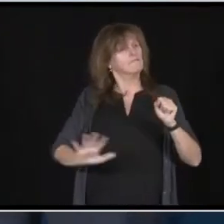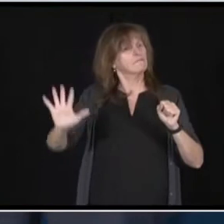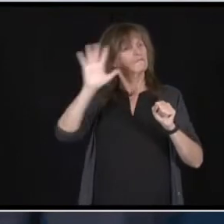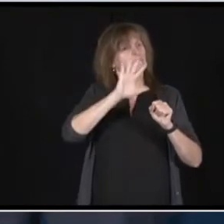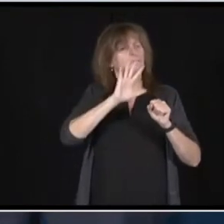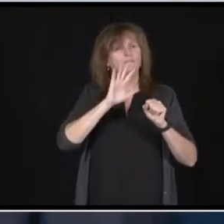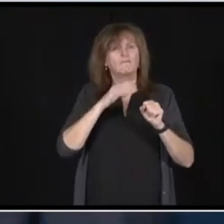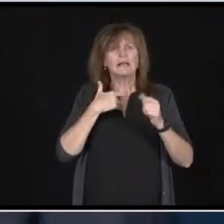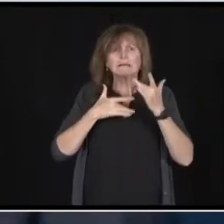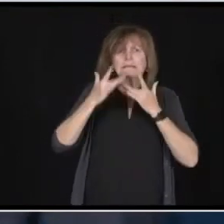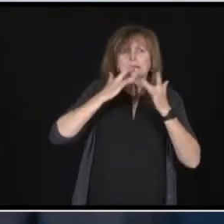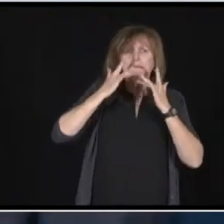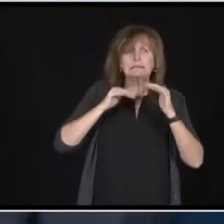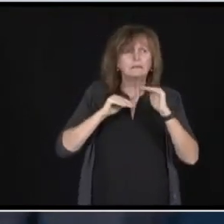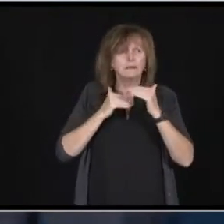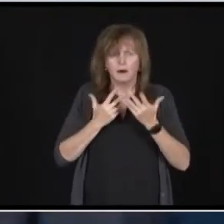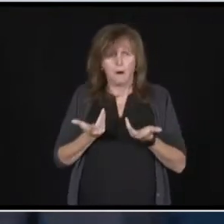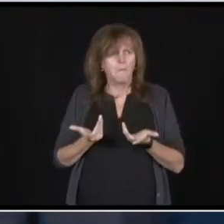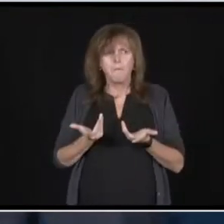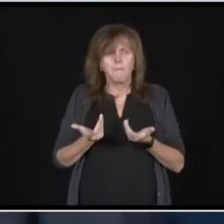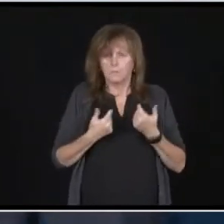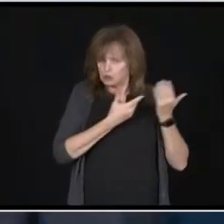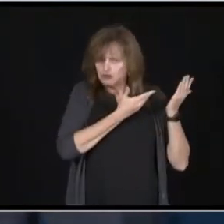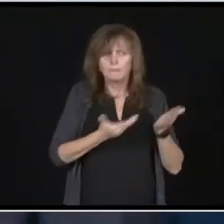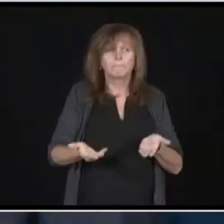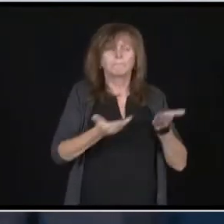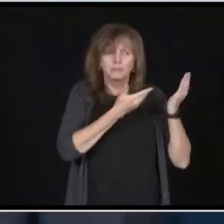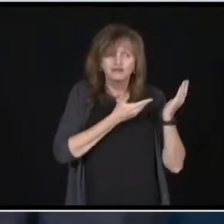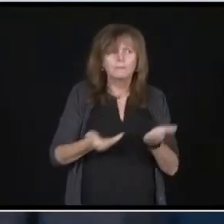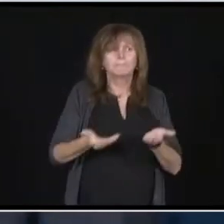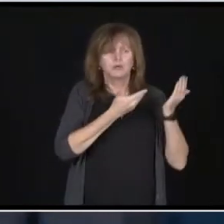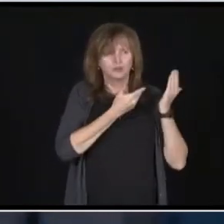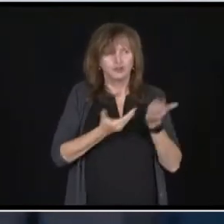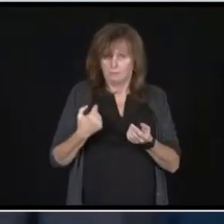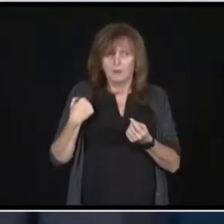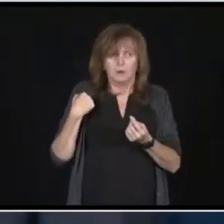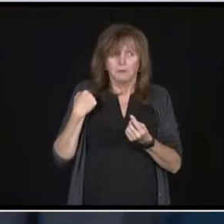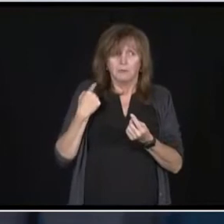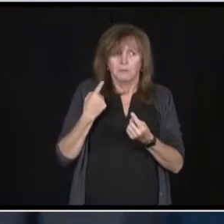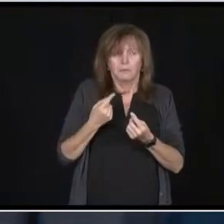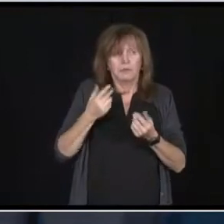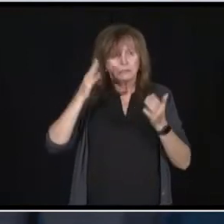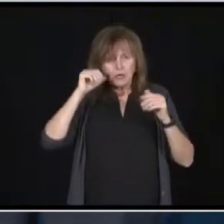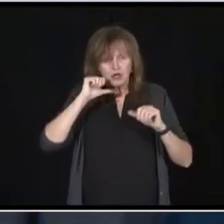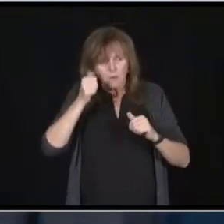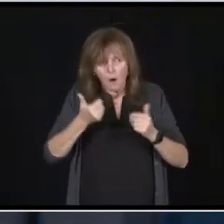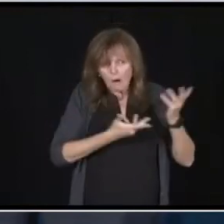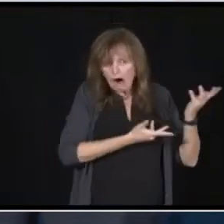I am very pleased to hear that there are summative people that want to receive the flu shot this year.